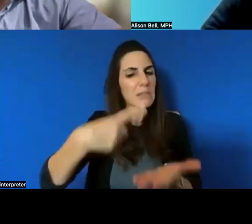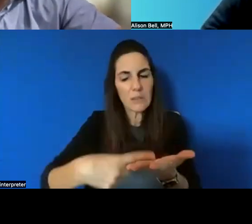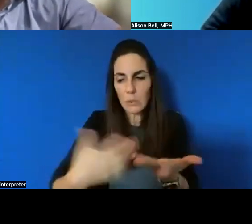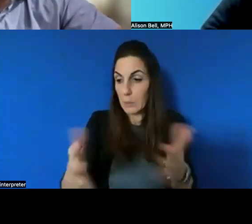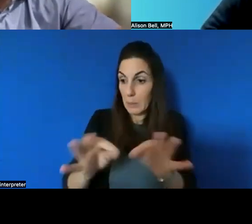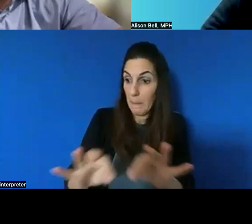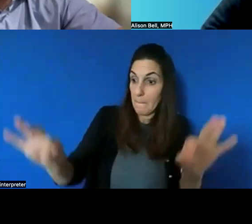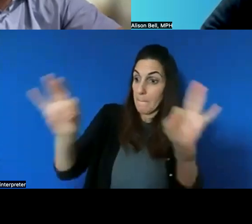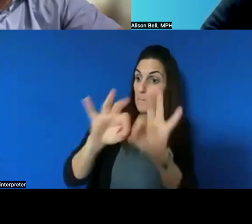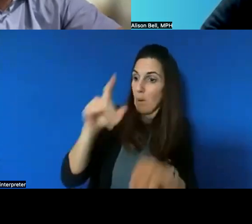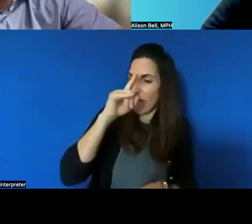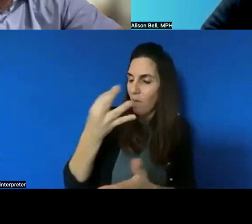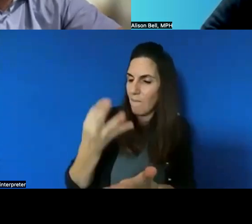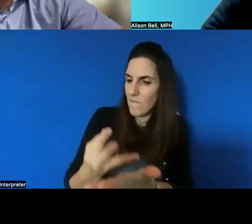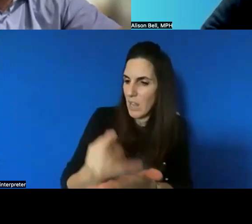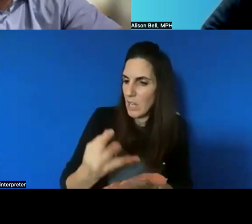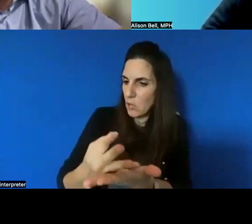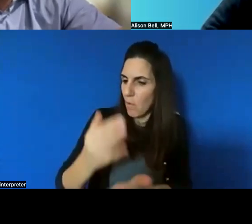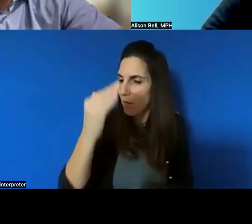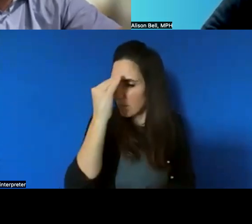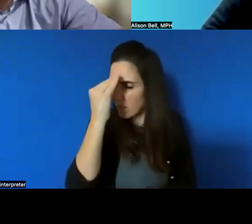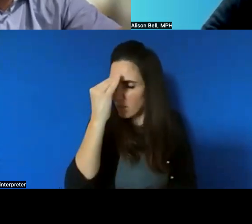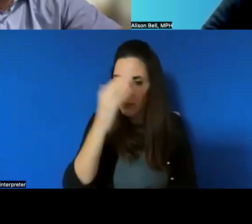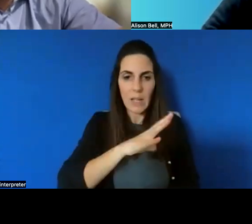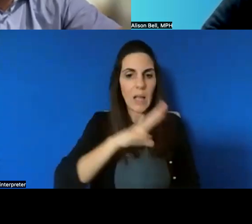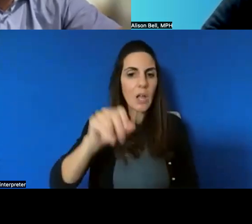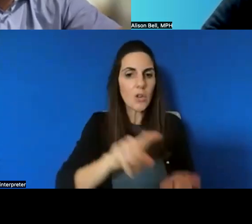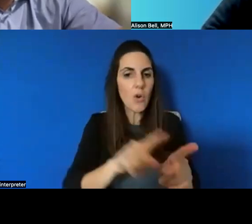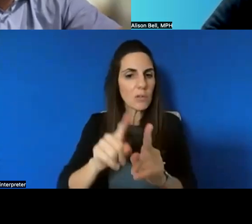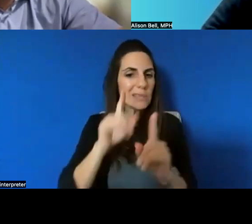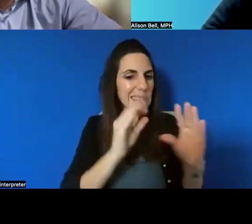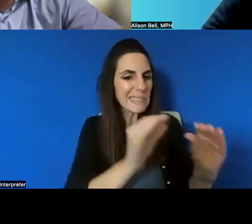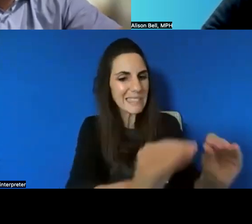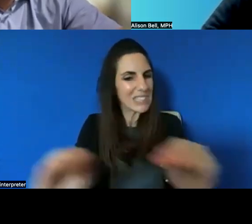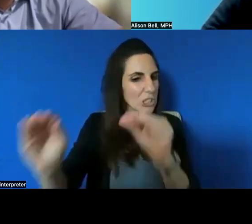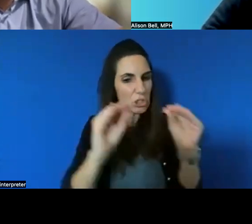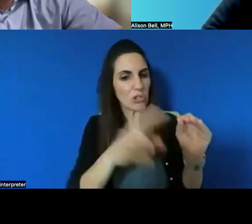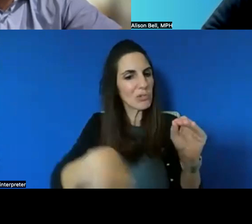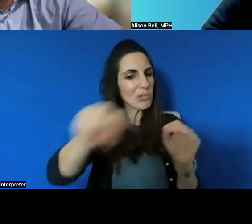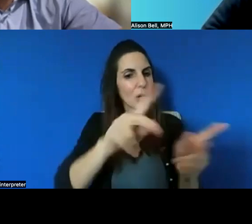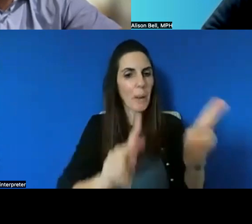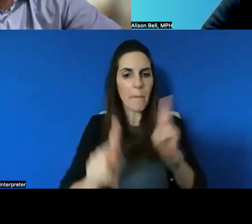of financial literacy uh and help educate our our participants today on topics like credit